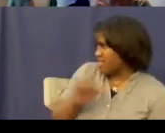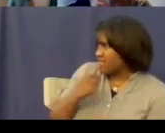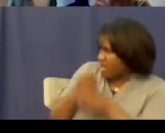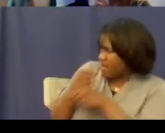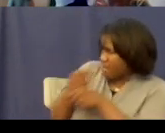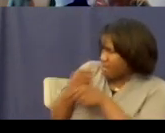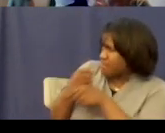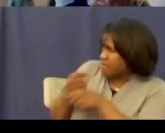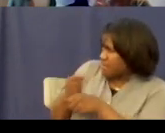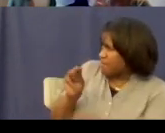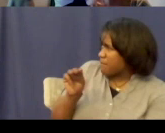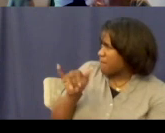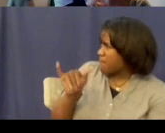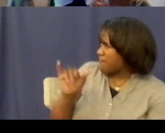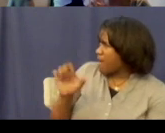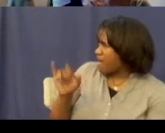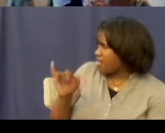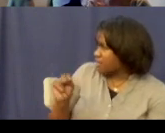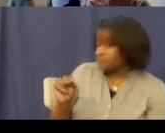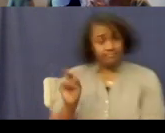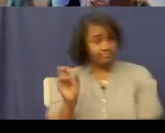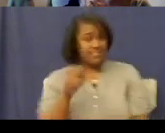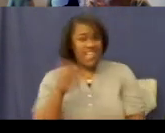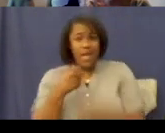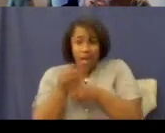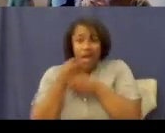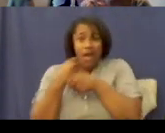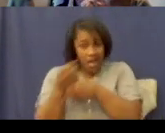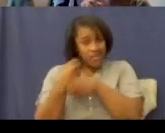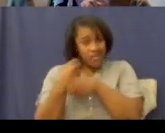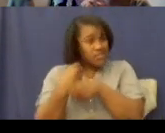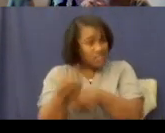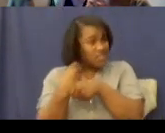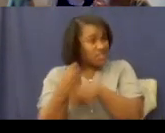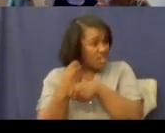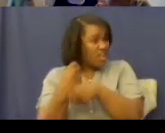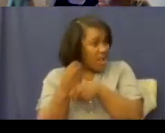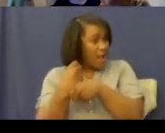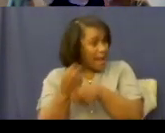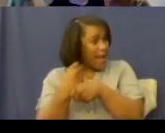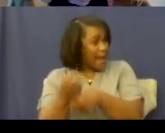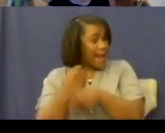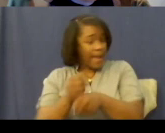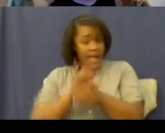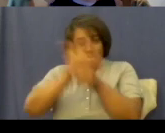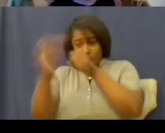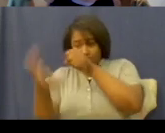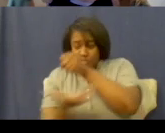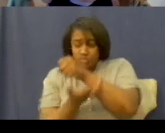Nina Schor: Yep. They make tons and tons of it, and it wraps itself around the nerve cell.